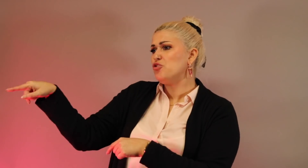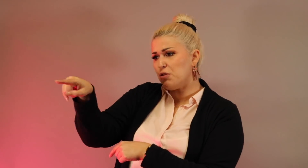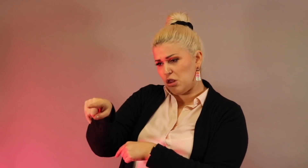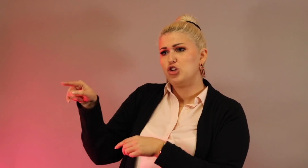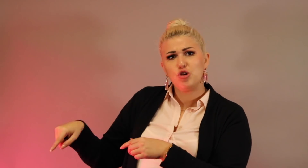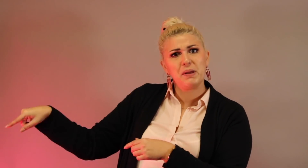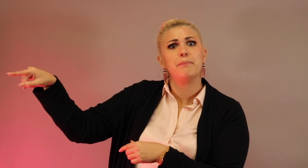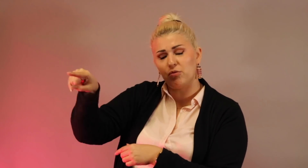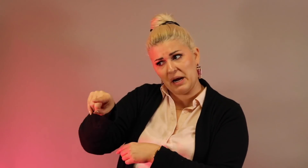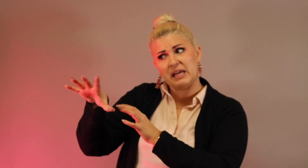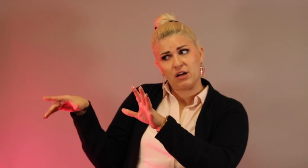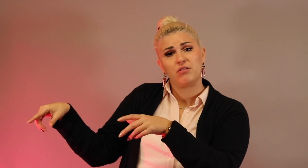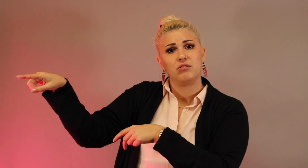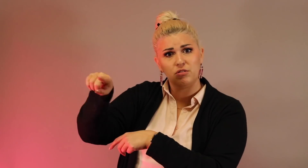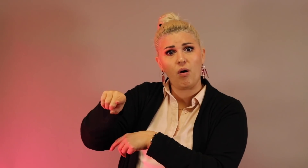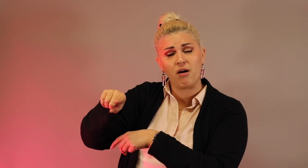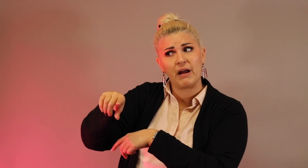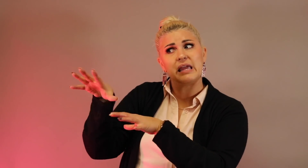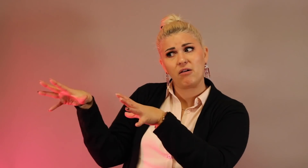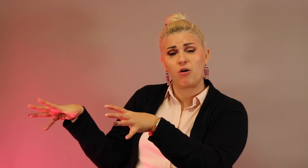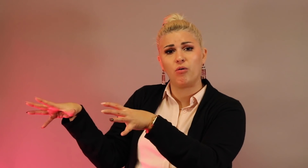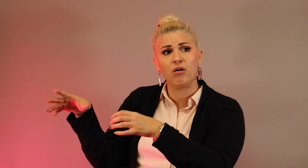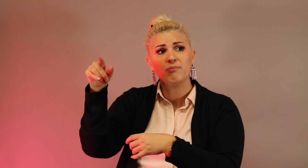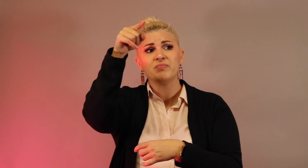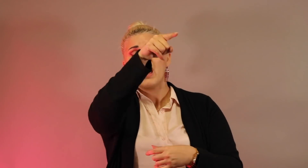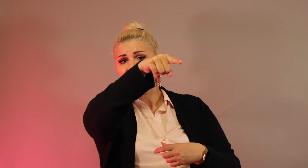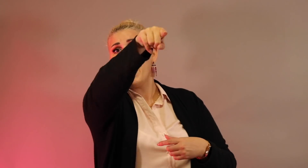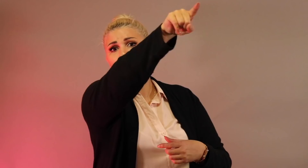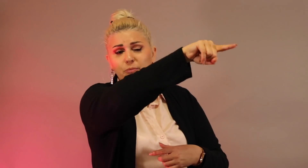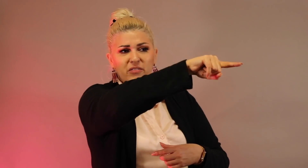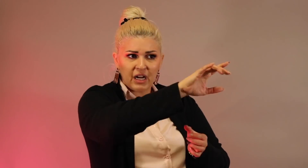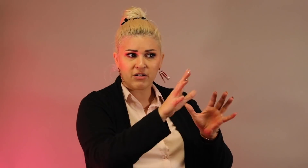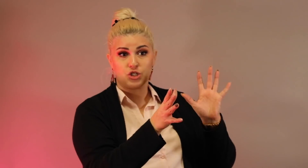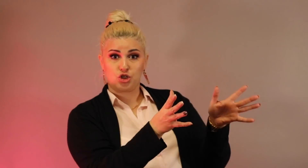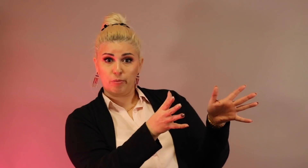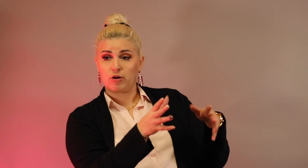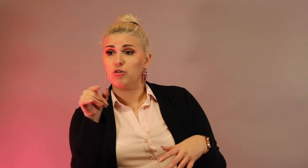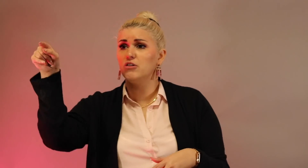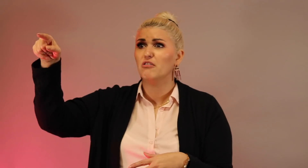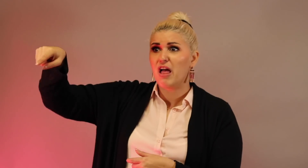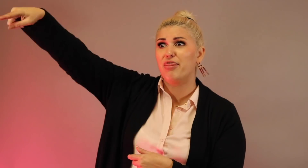You people right here, you all right here are cool. That group over here is super cool.